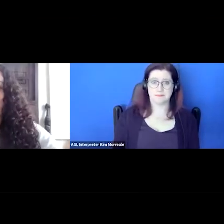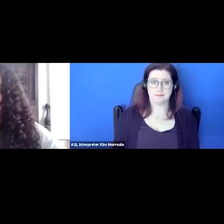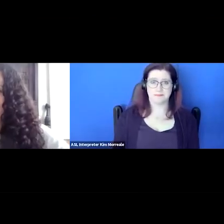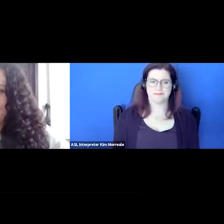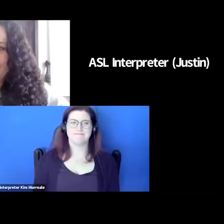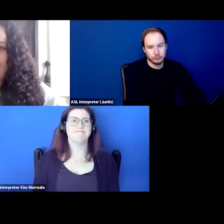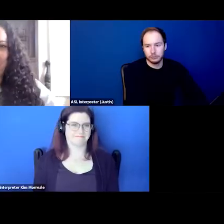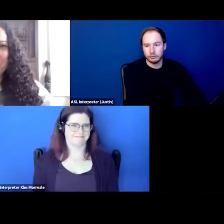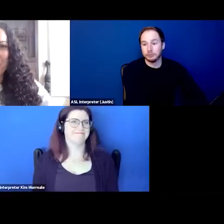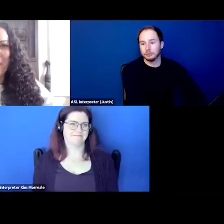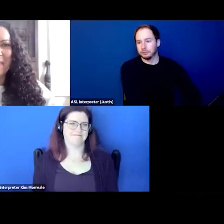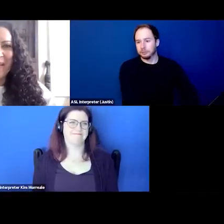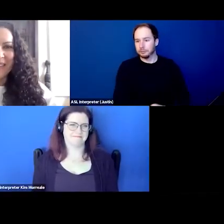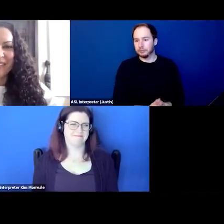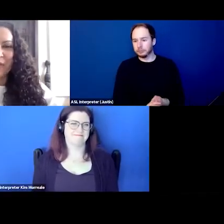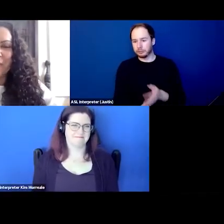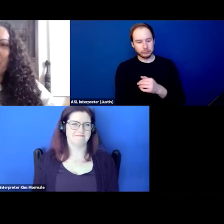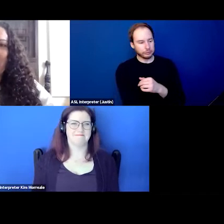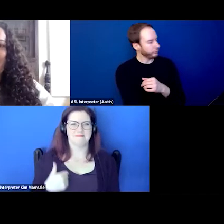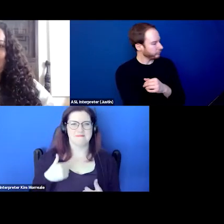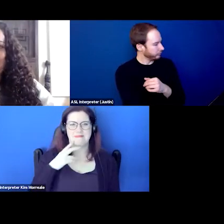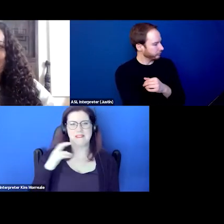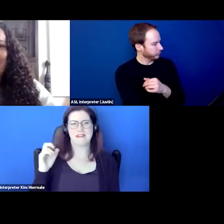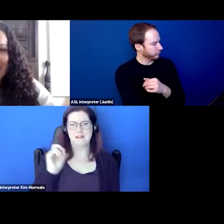Yes, okay, I'm back, so following up